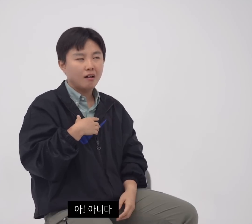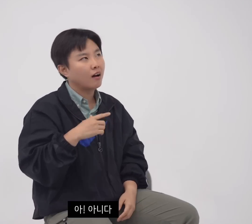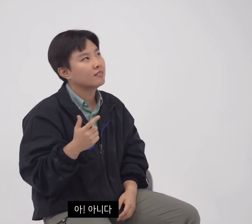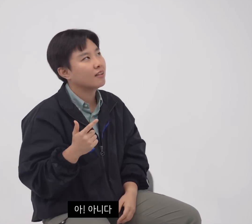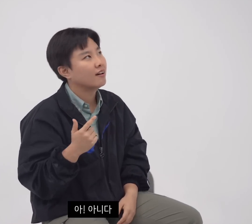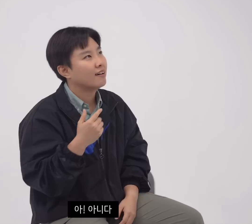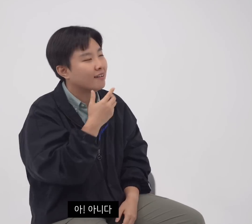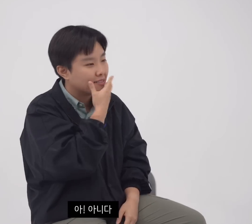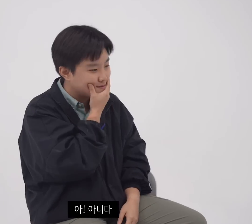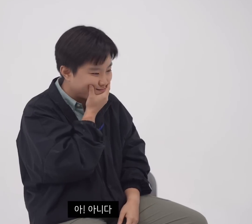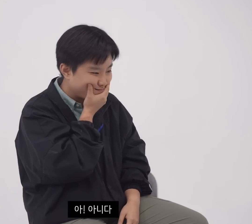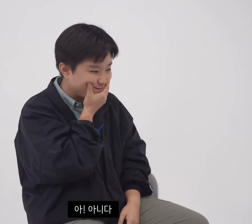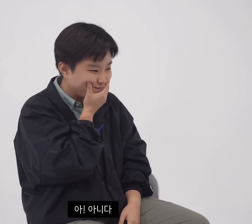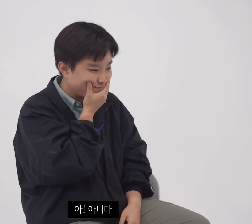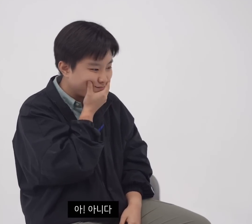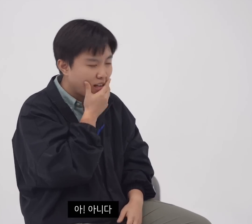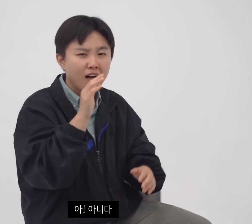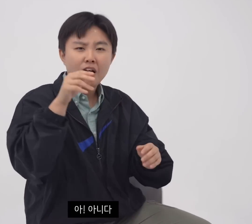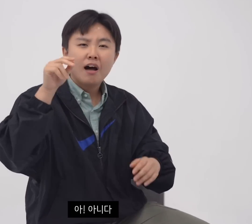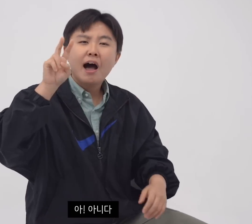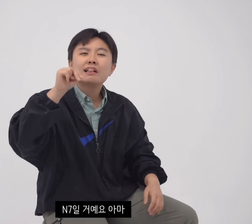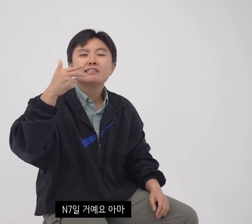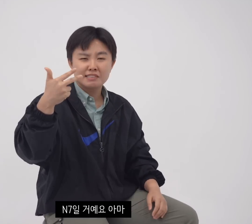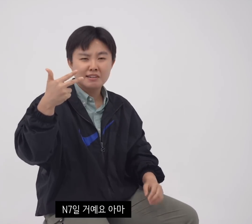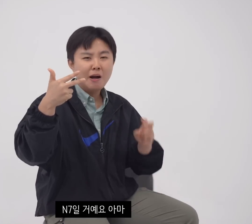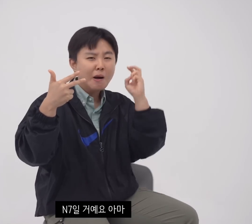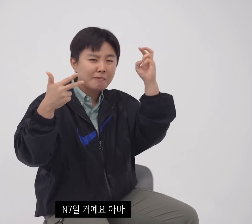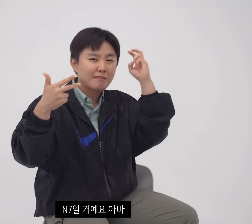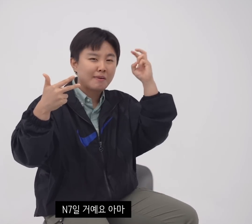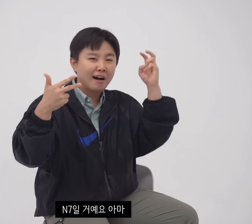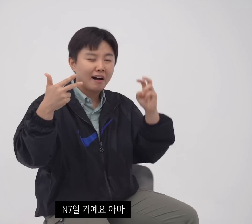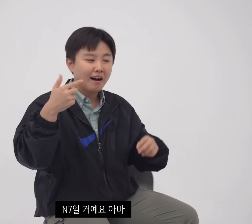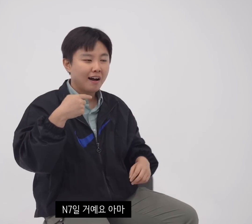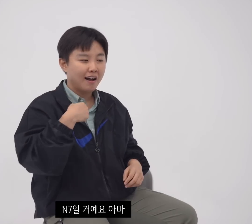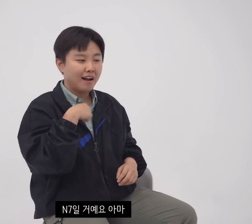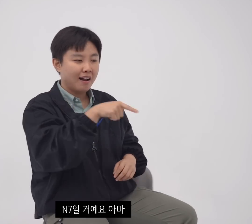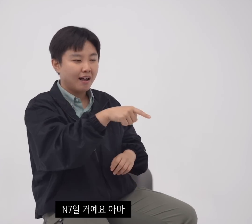Ah! No, it's probably an N7.